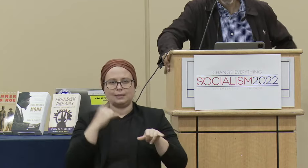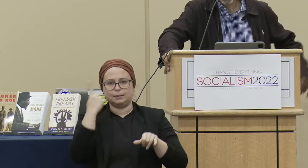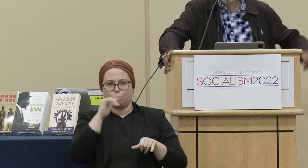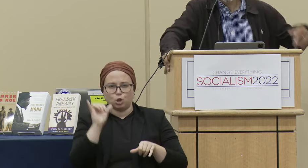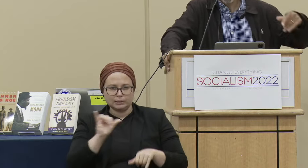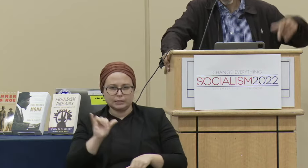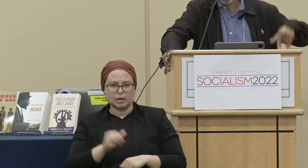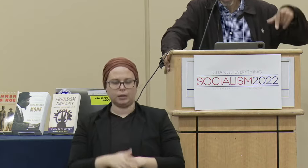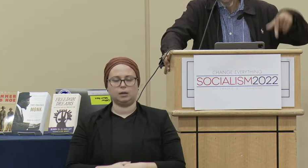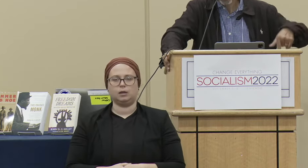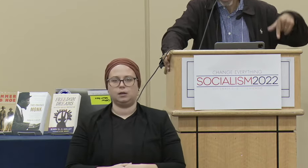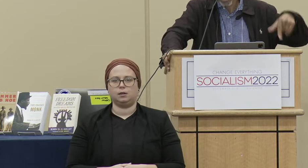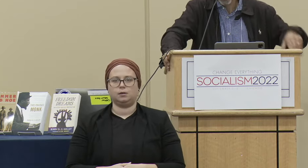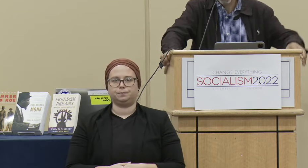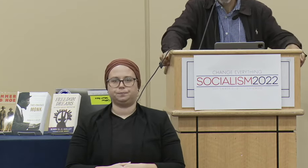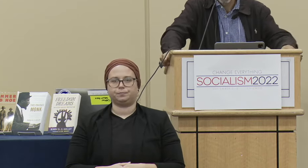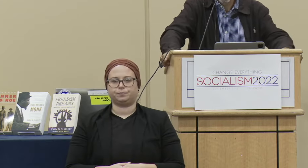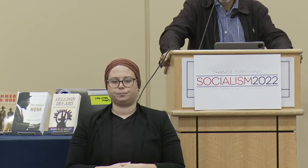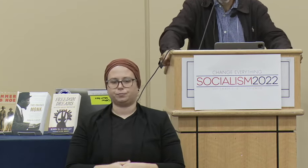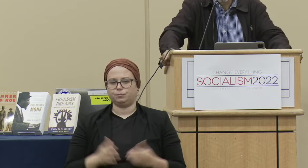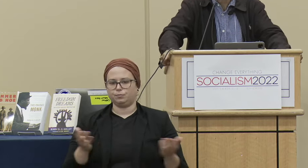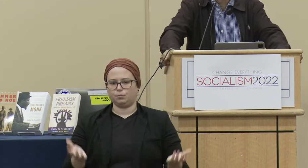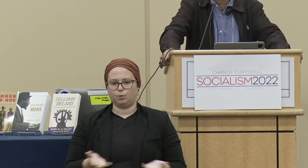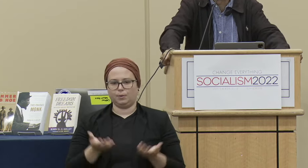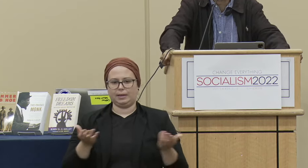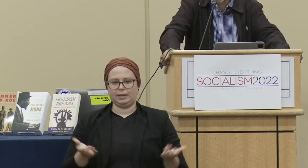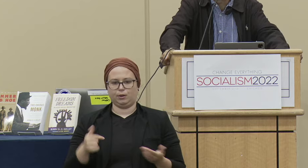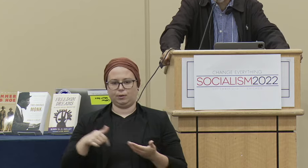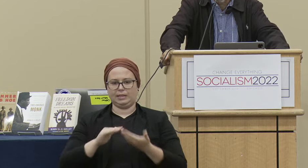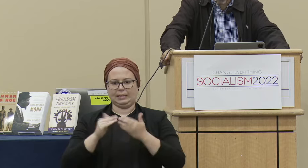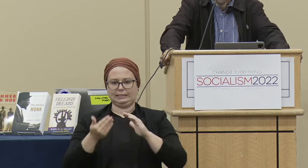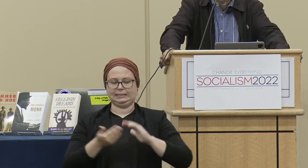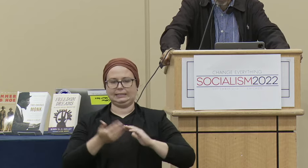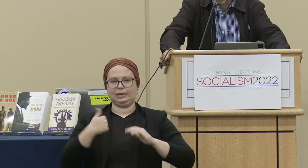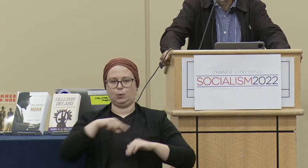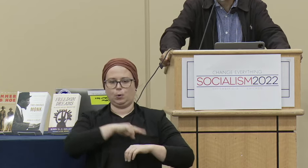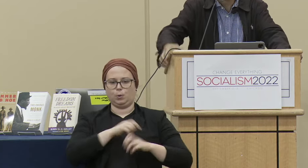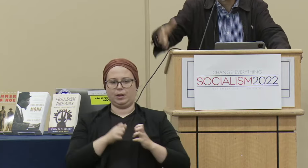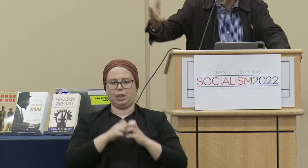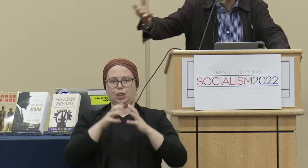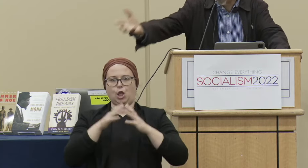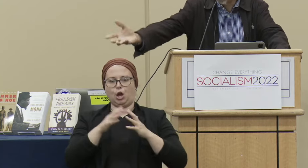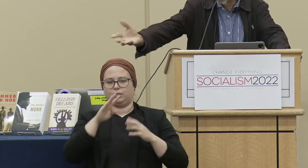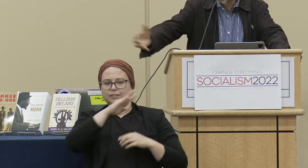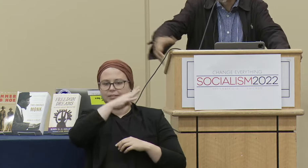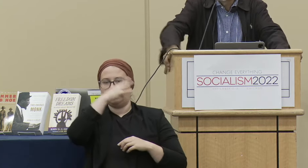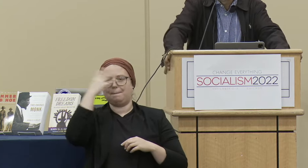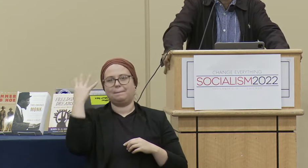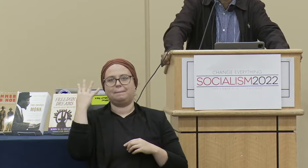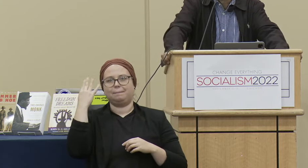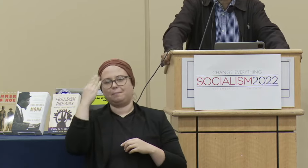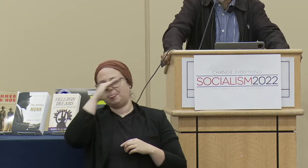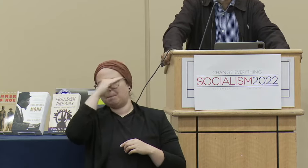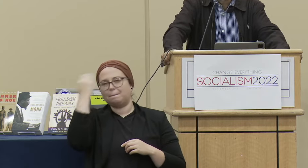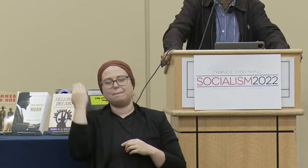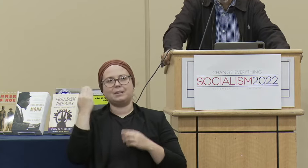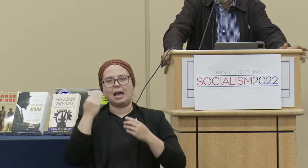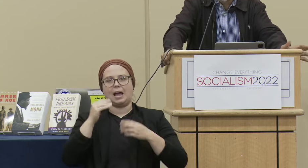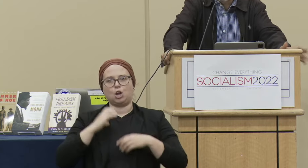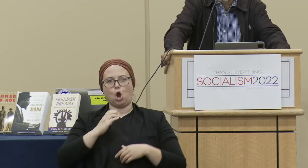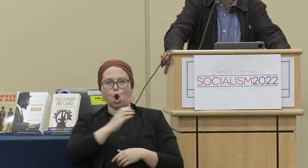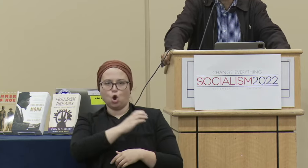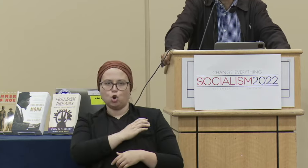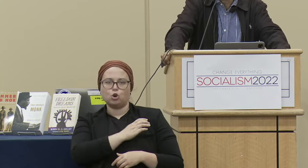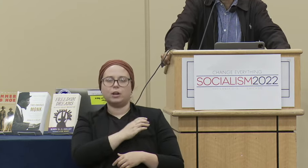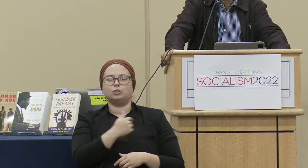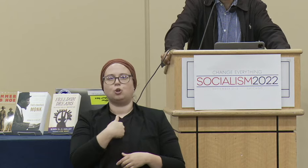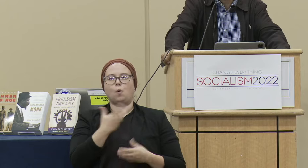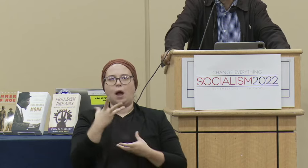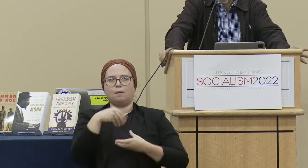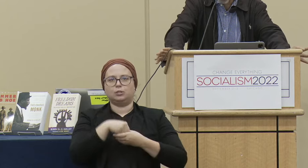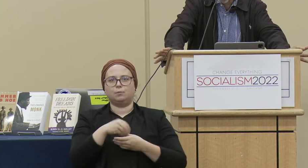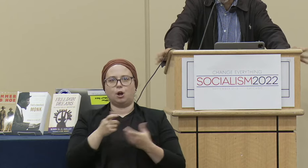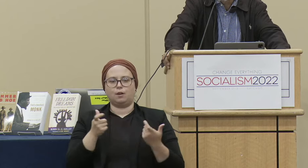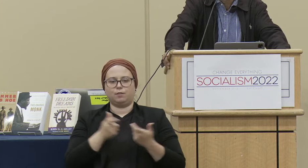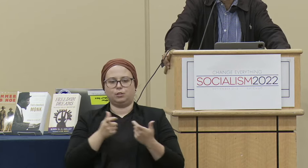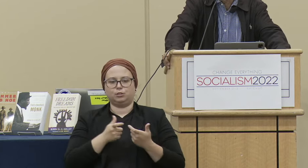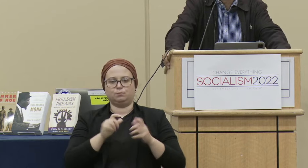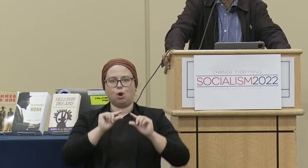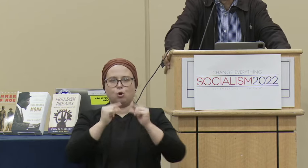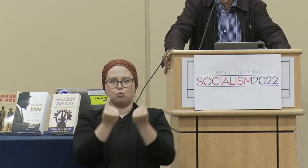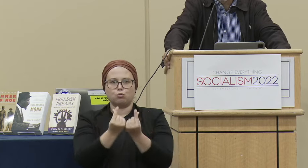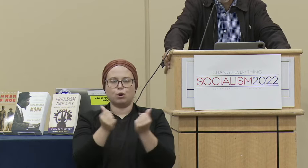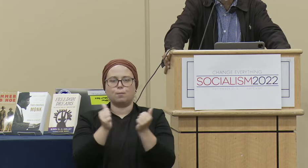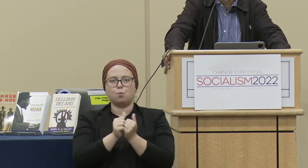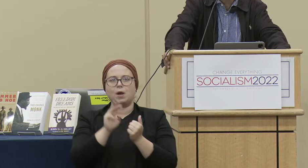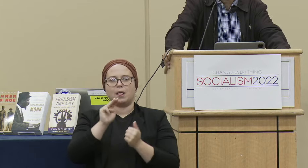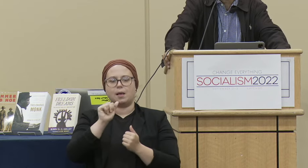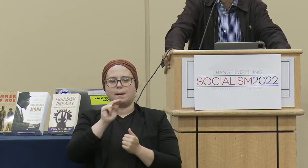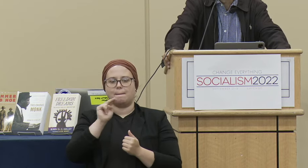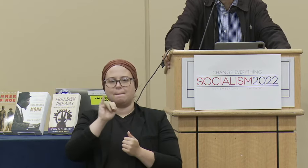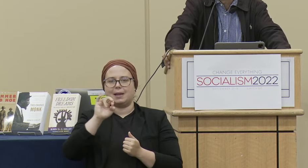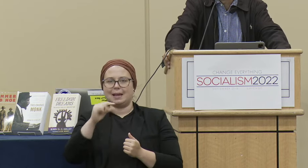understanding of what socialism in Chicago looks like